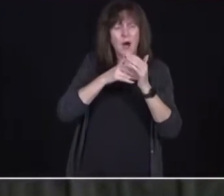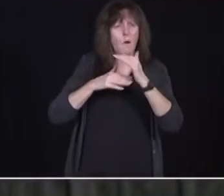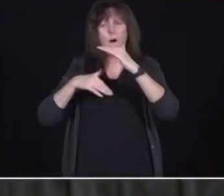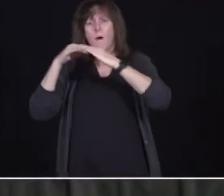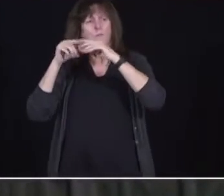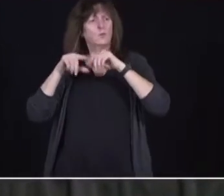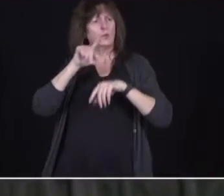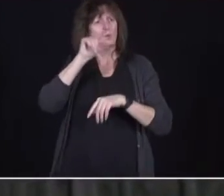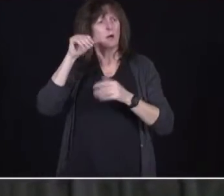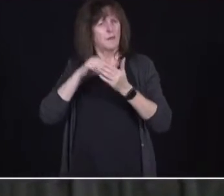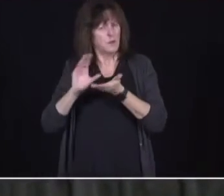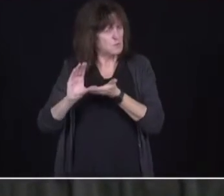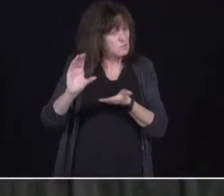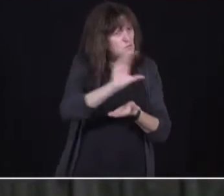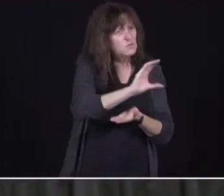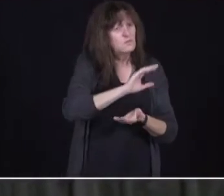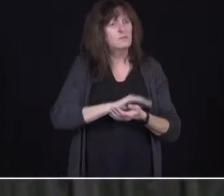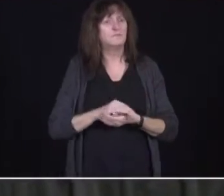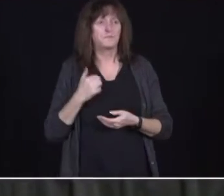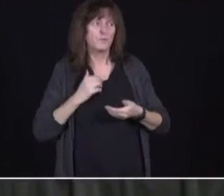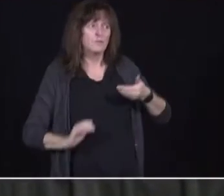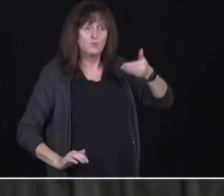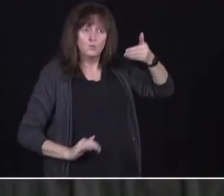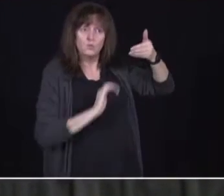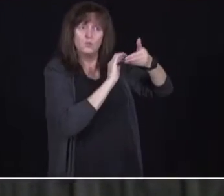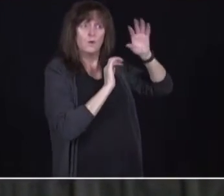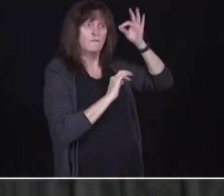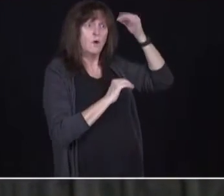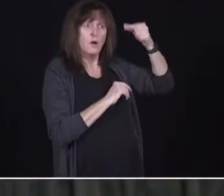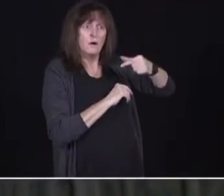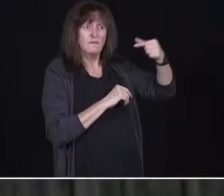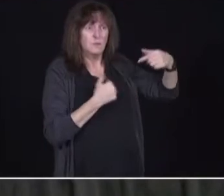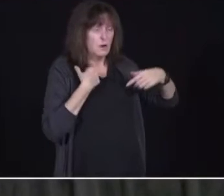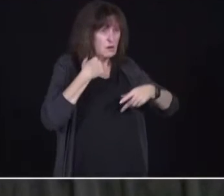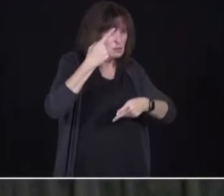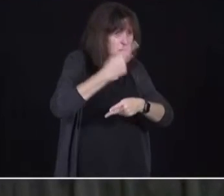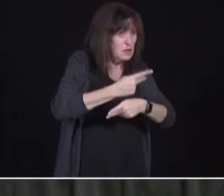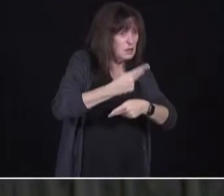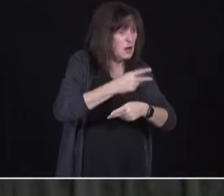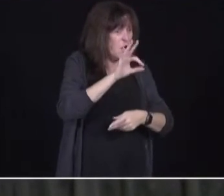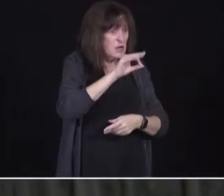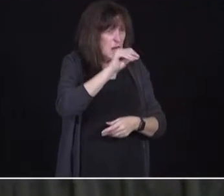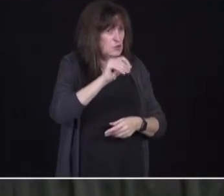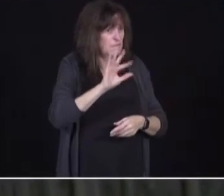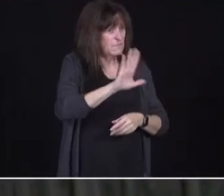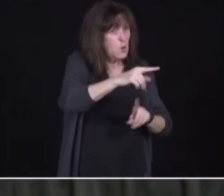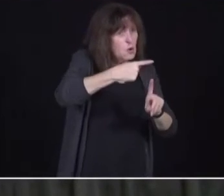It's opening up this Friday. The portal. So if you are a small business, please apply.